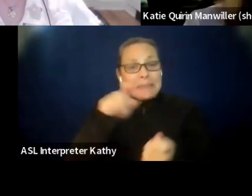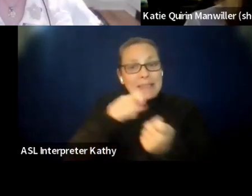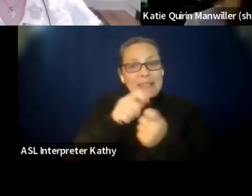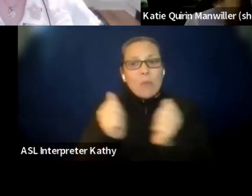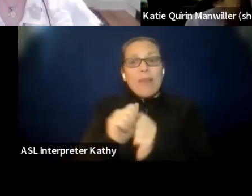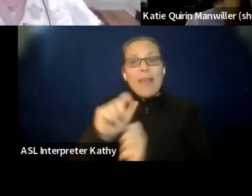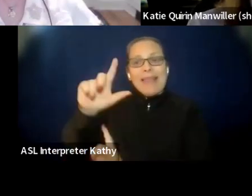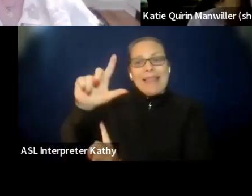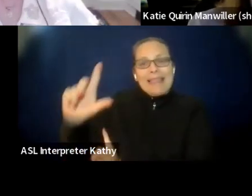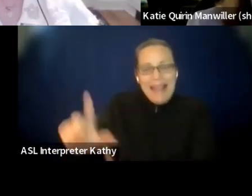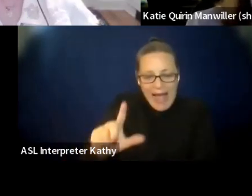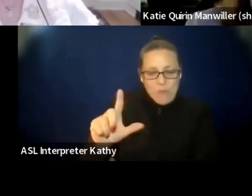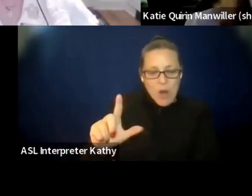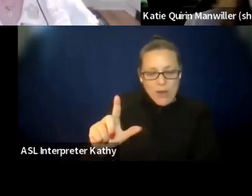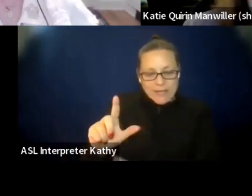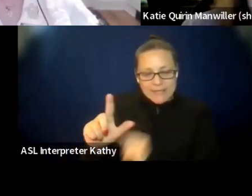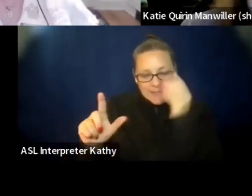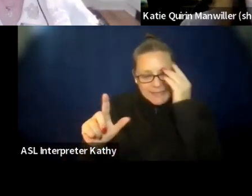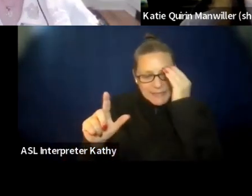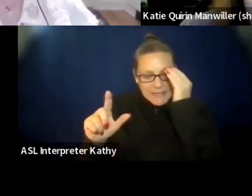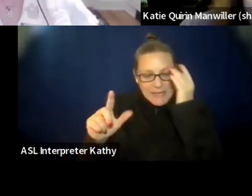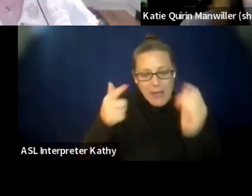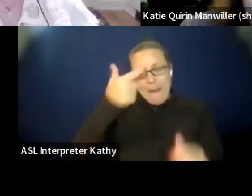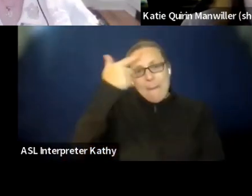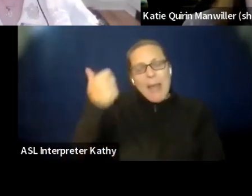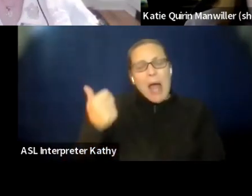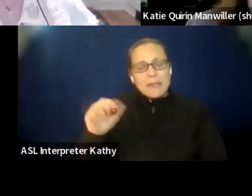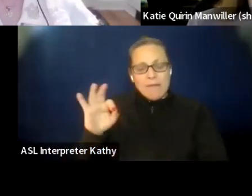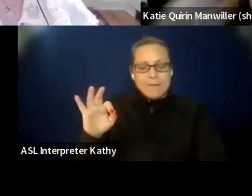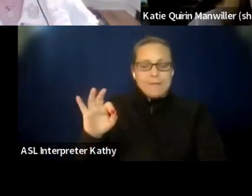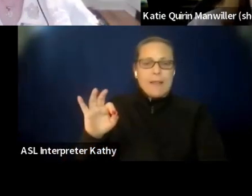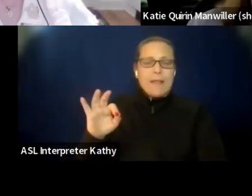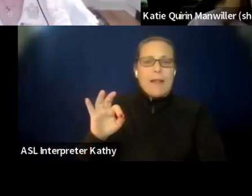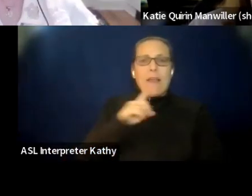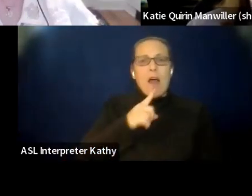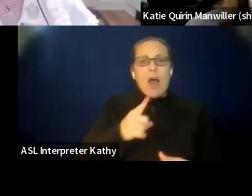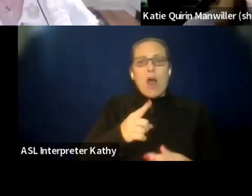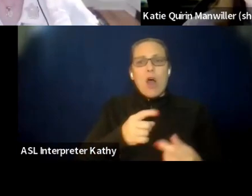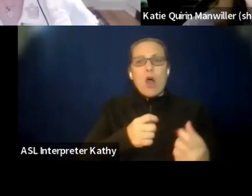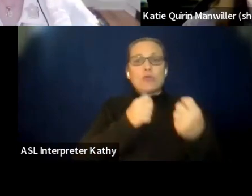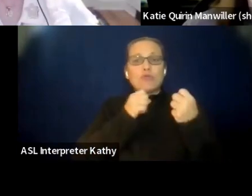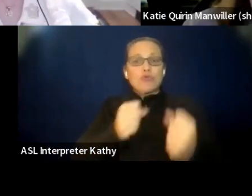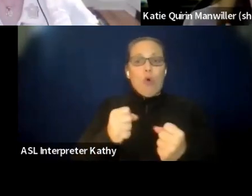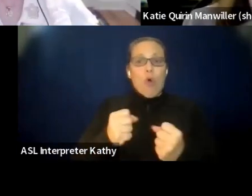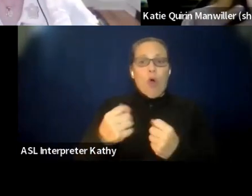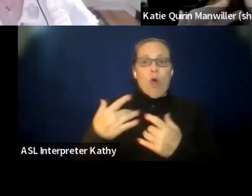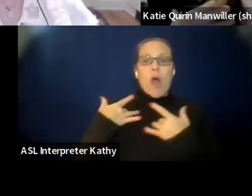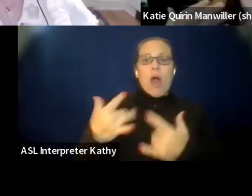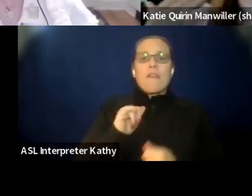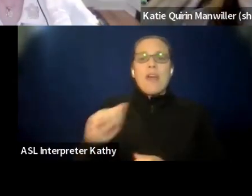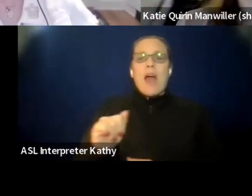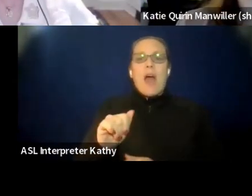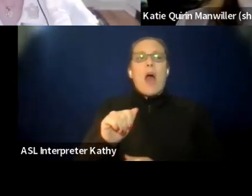raised if you live in America. And I